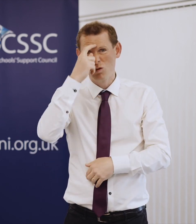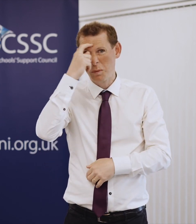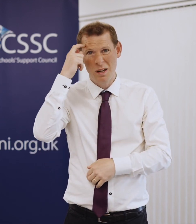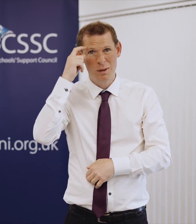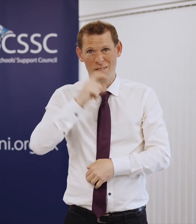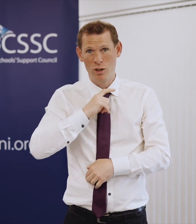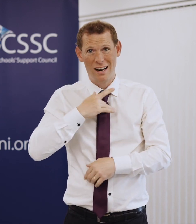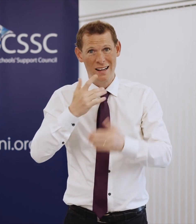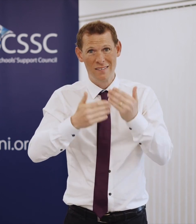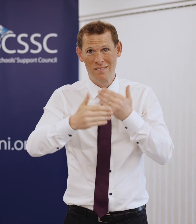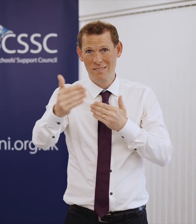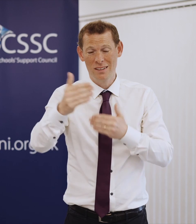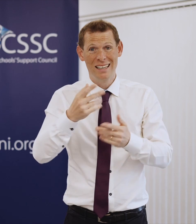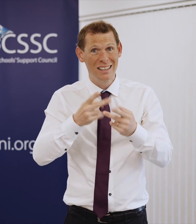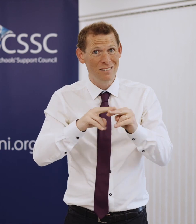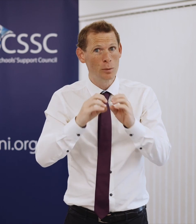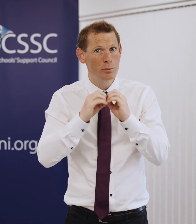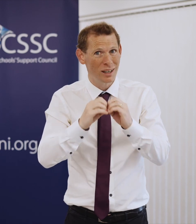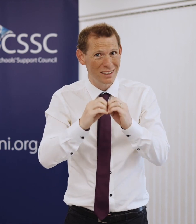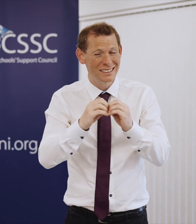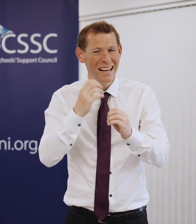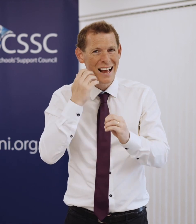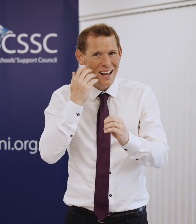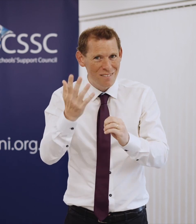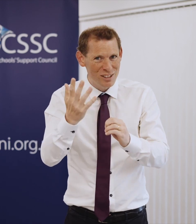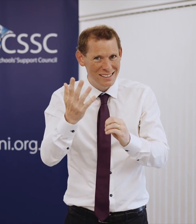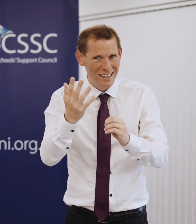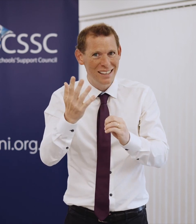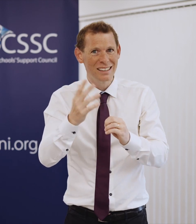you will remember the alphabet for life. If you practice every day